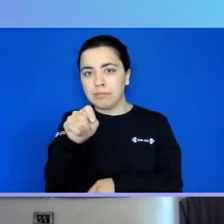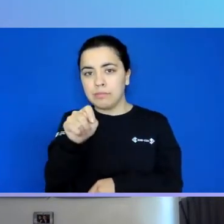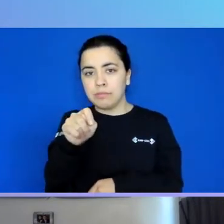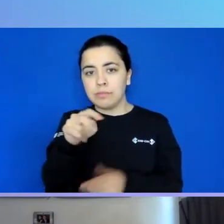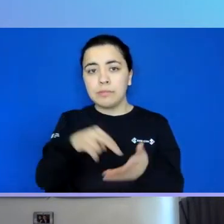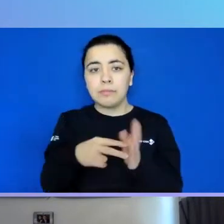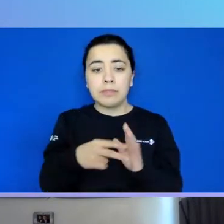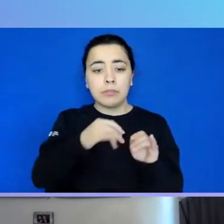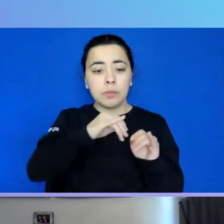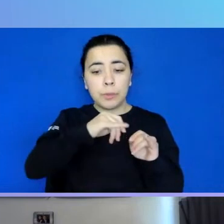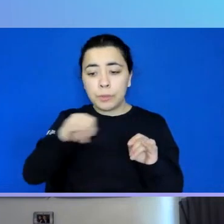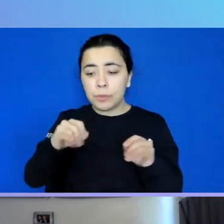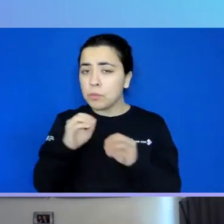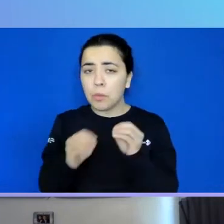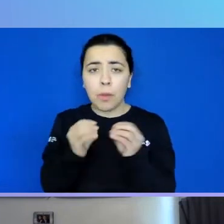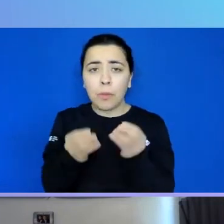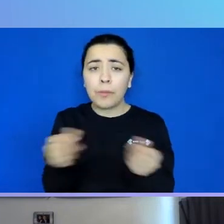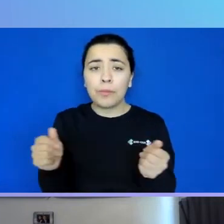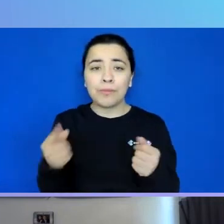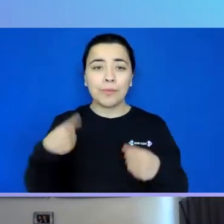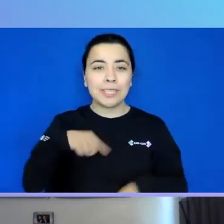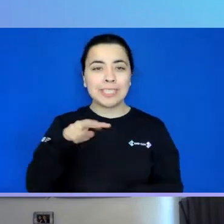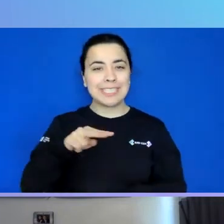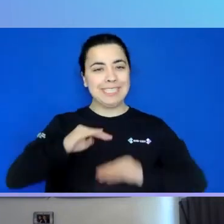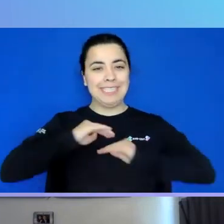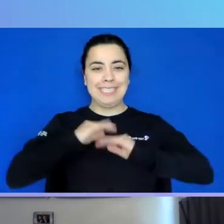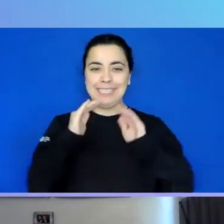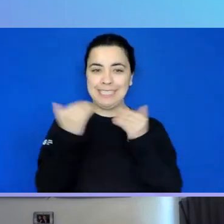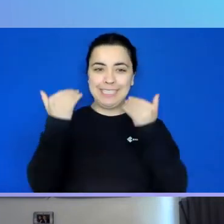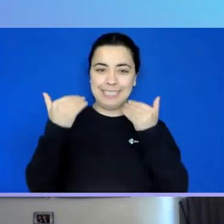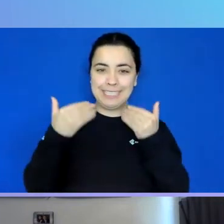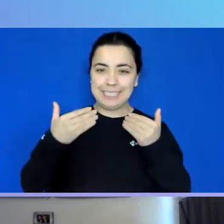line goes away. VSCode is happy we have prevent an accessibility